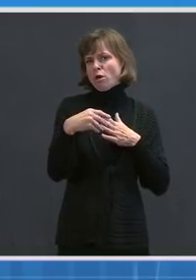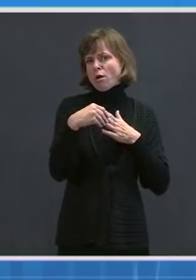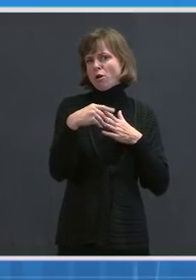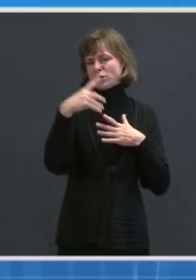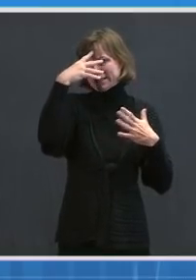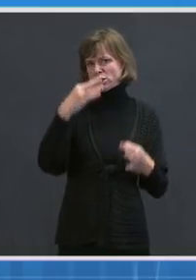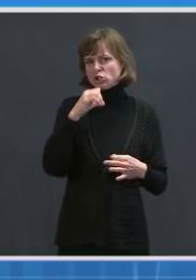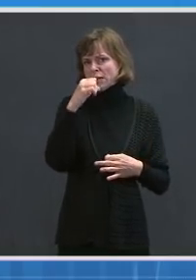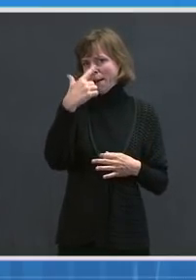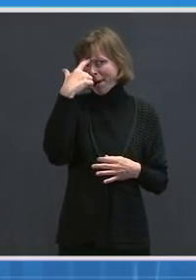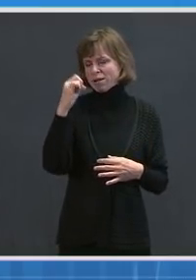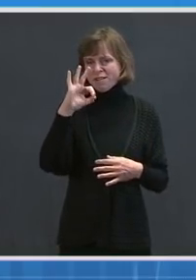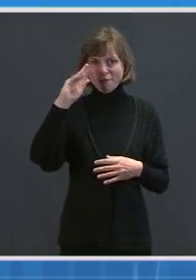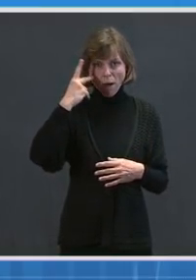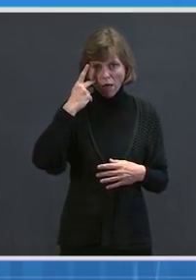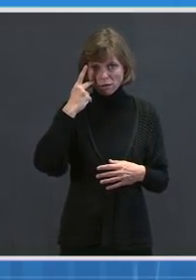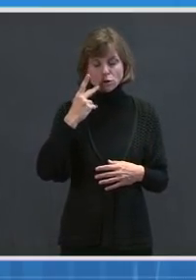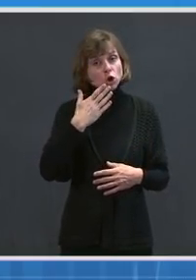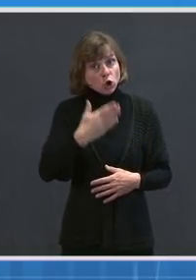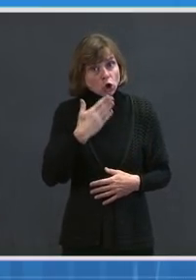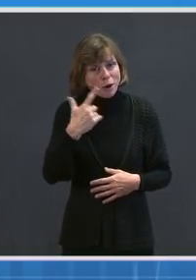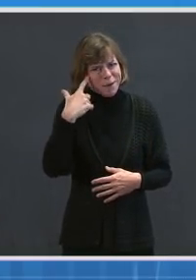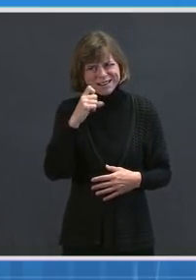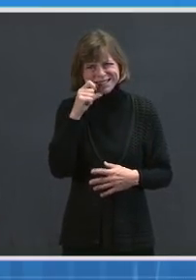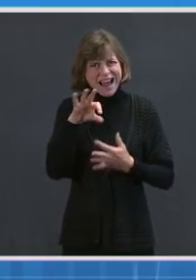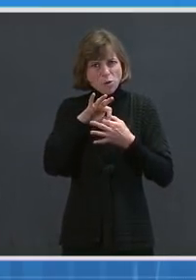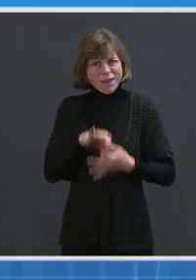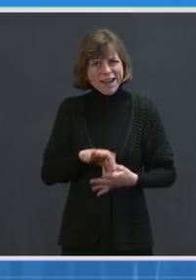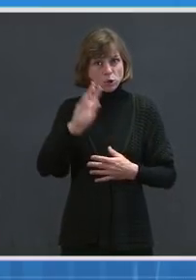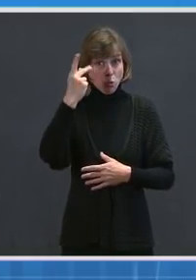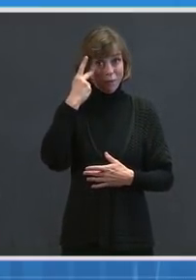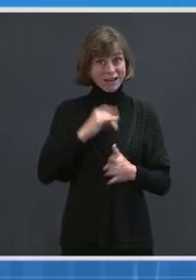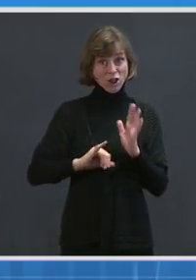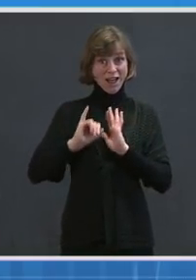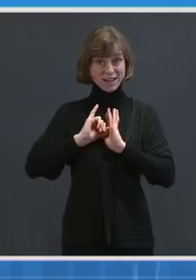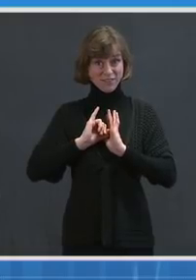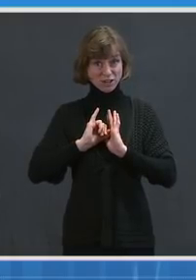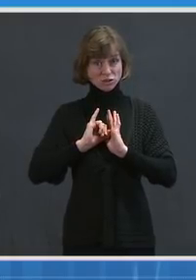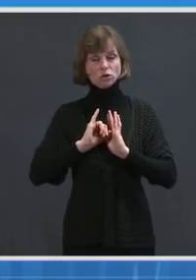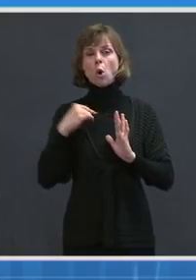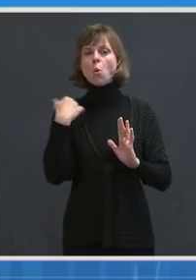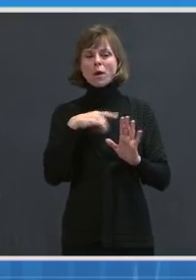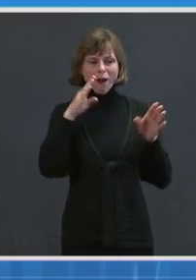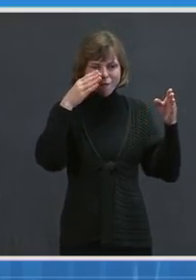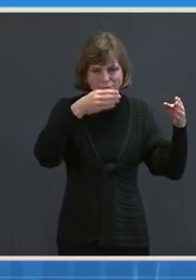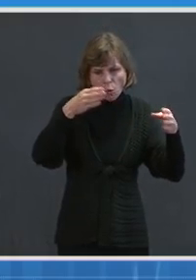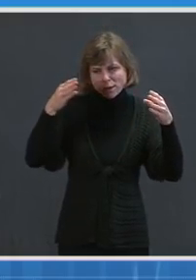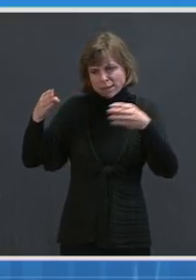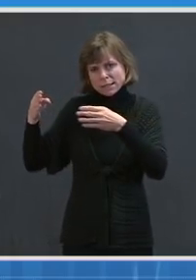because we don't think that this is about political identity. So we are targeting specific groups with conversations